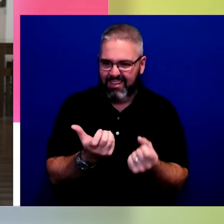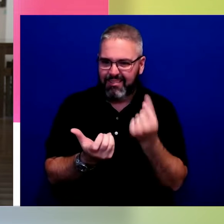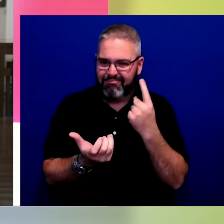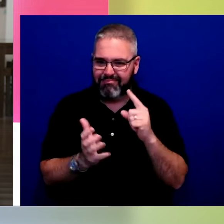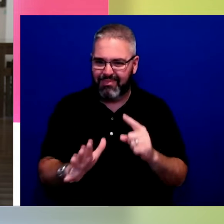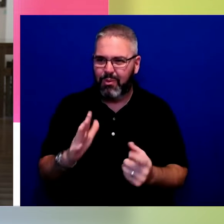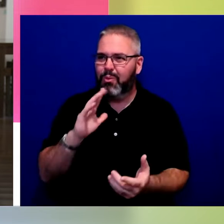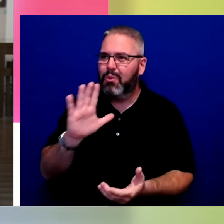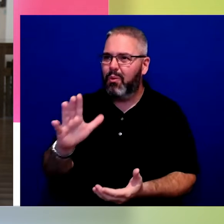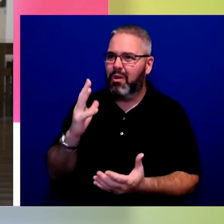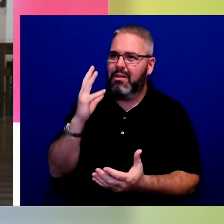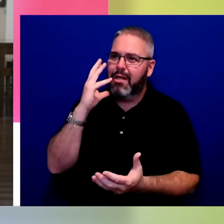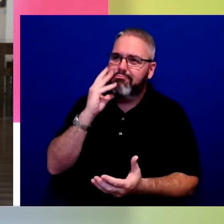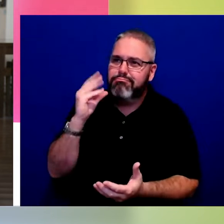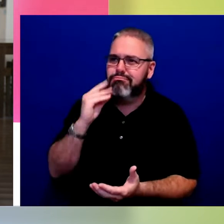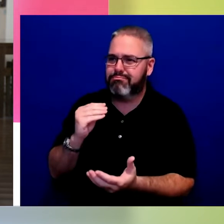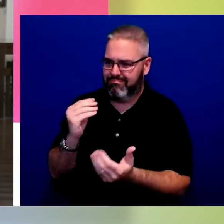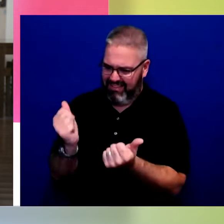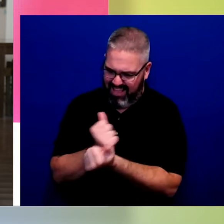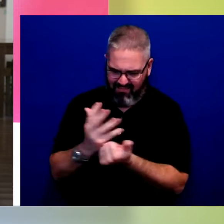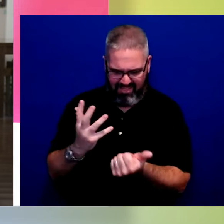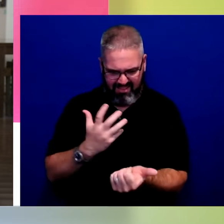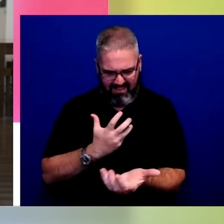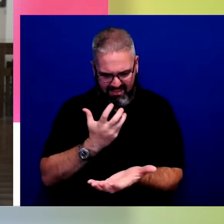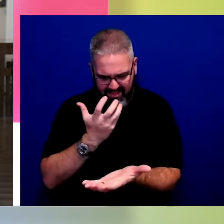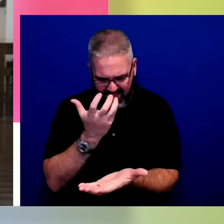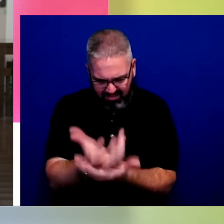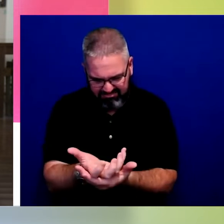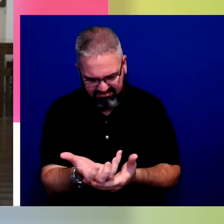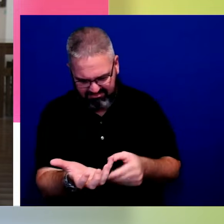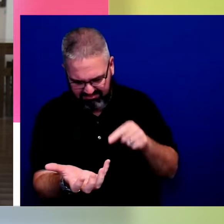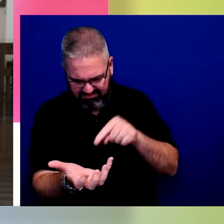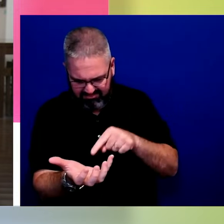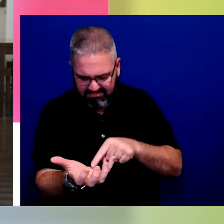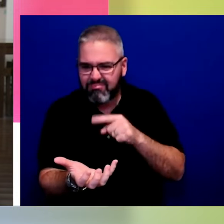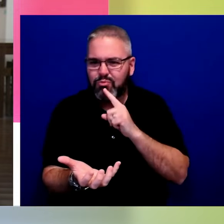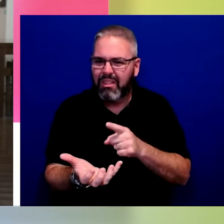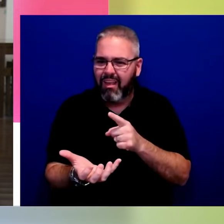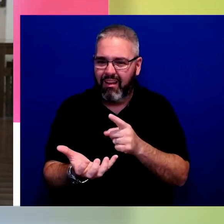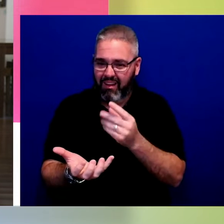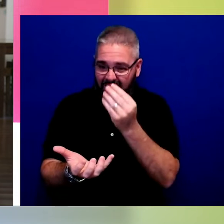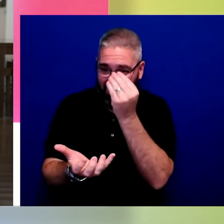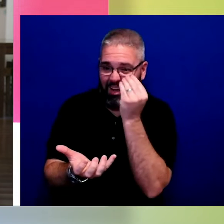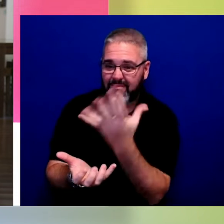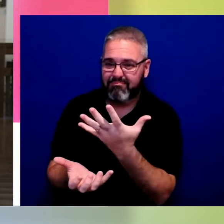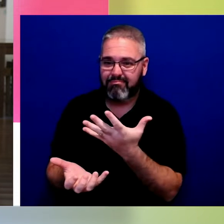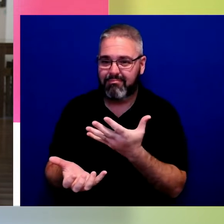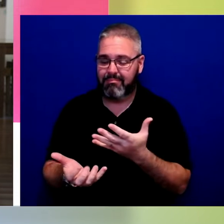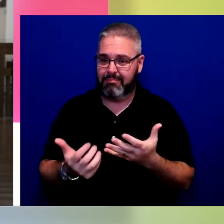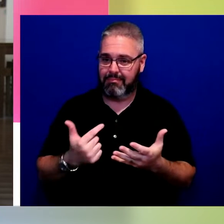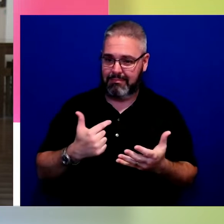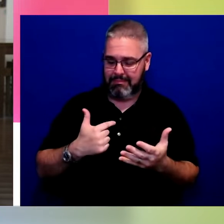And I wanna get into some of this, because honestly, Steve, I hesitate to look at you when I say this,